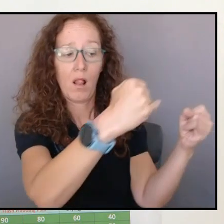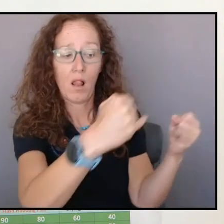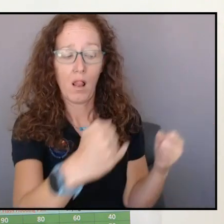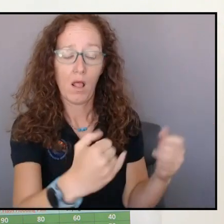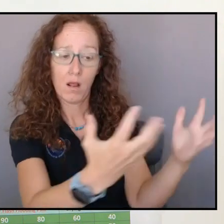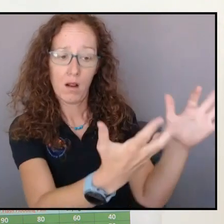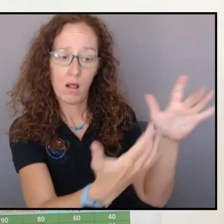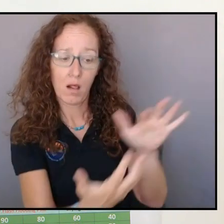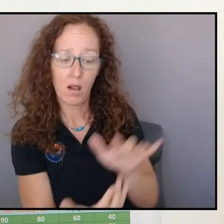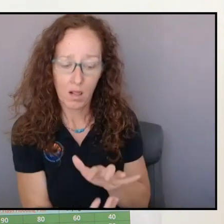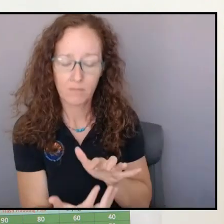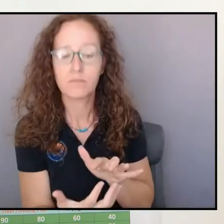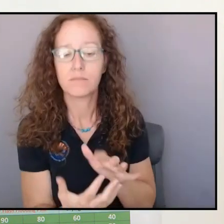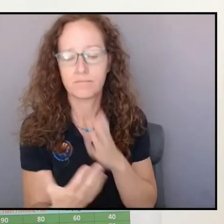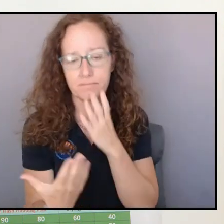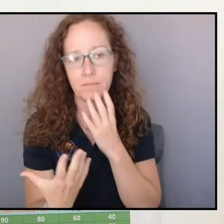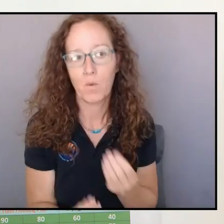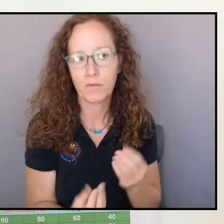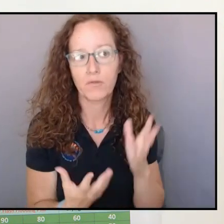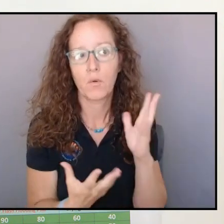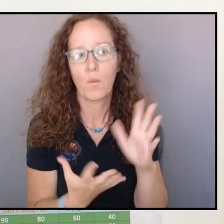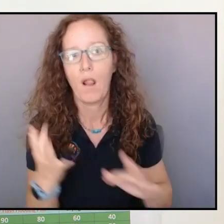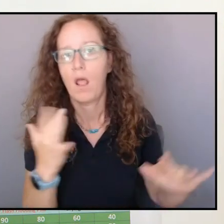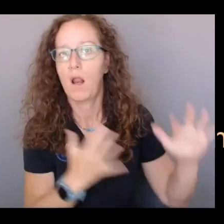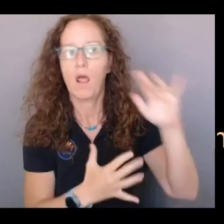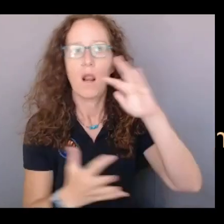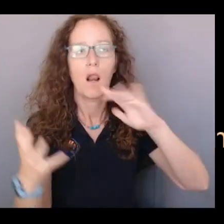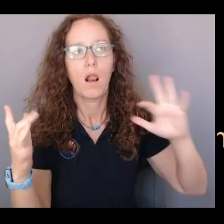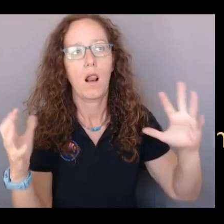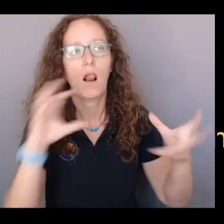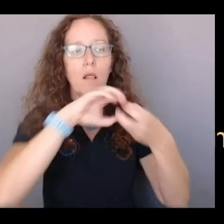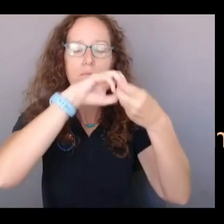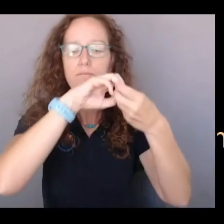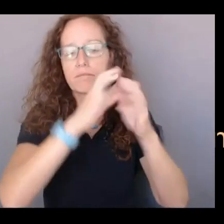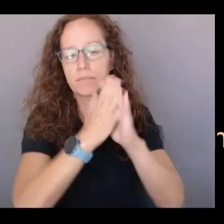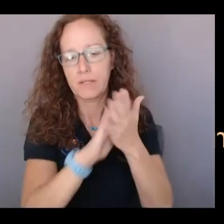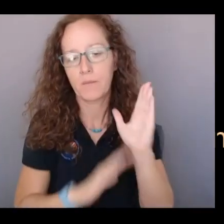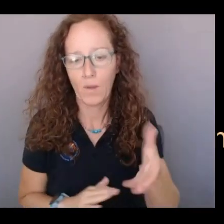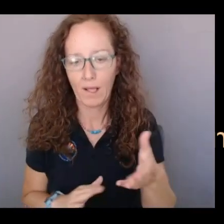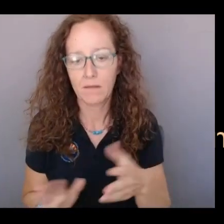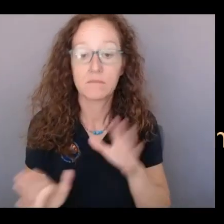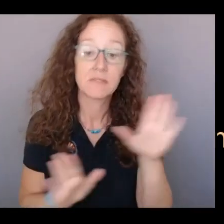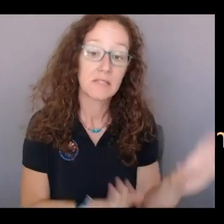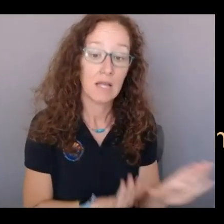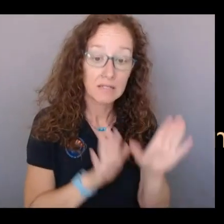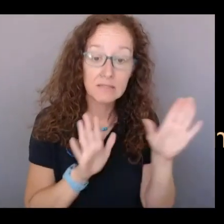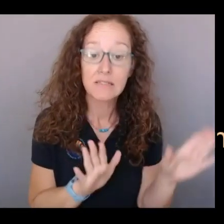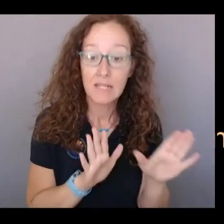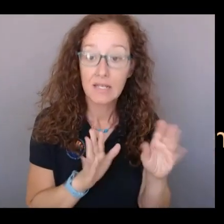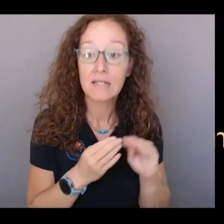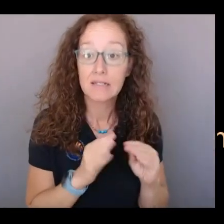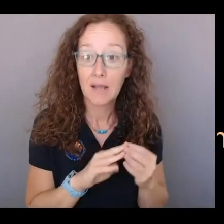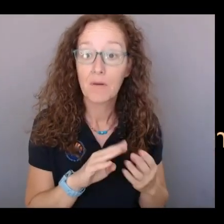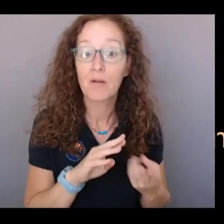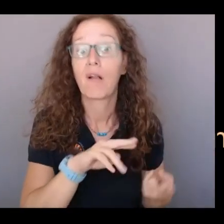looking for increasing rain amounts. And even on Sunday, those numbers actually go up a little bit more. Um we're